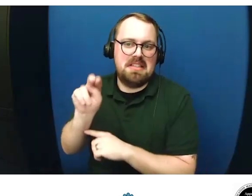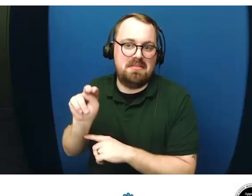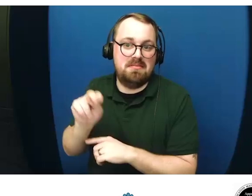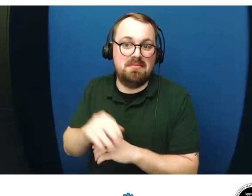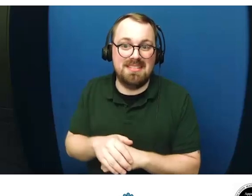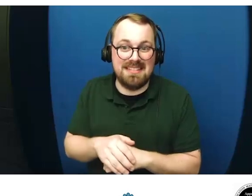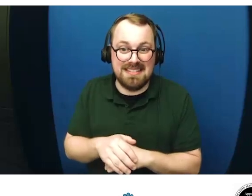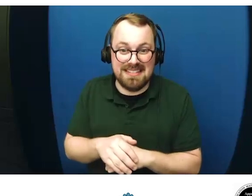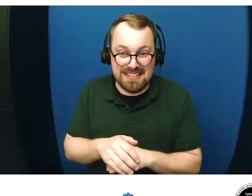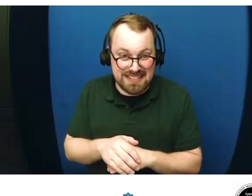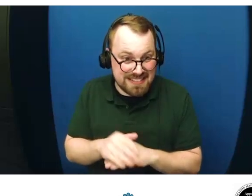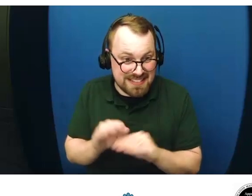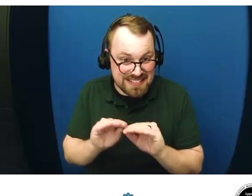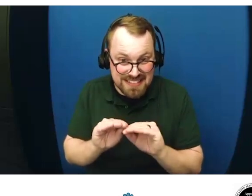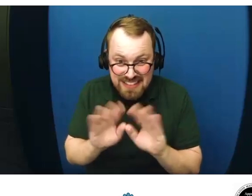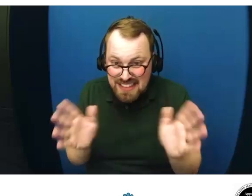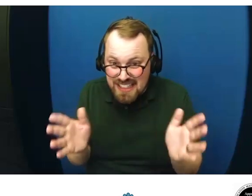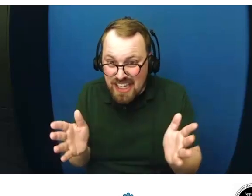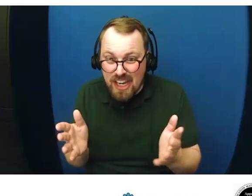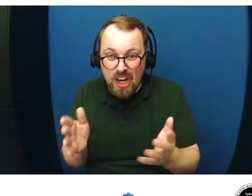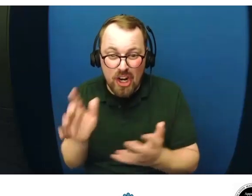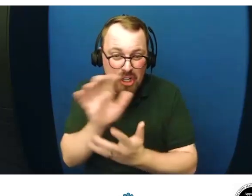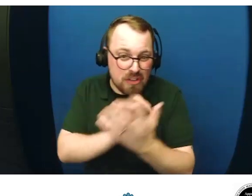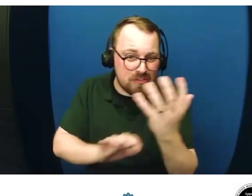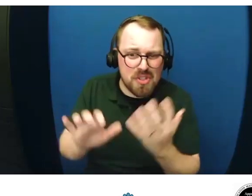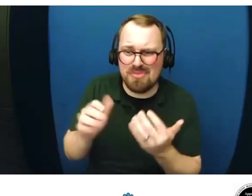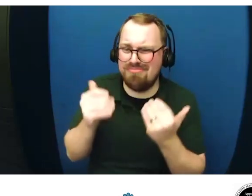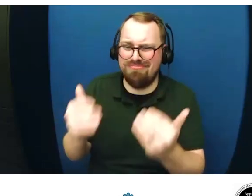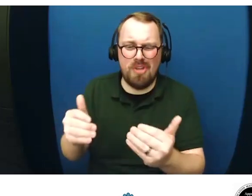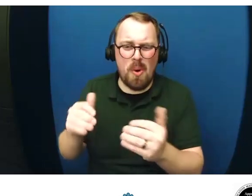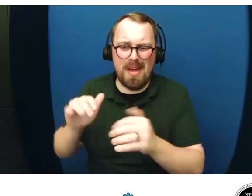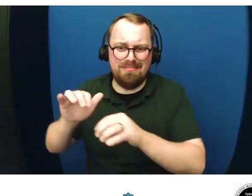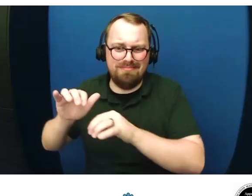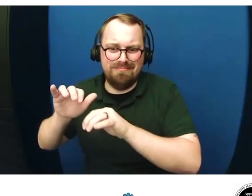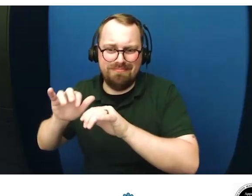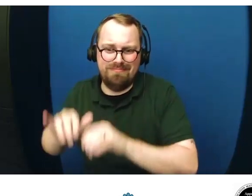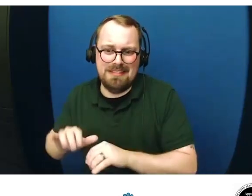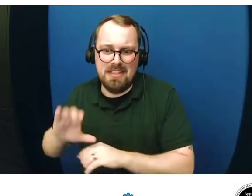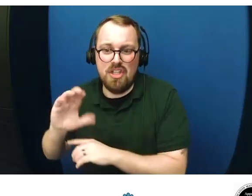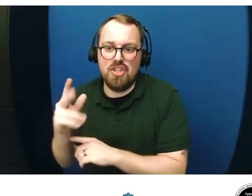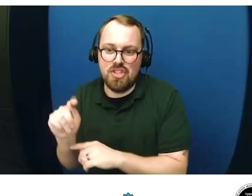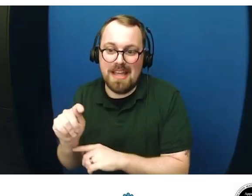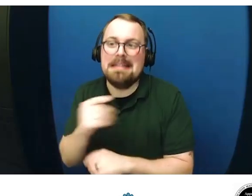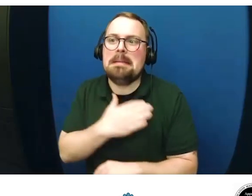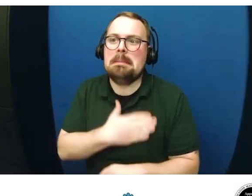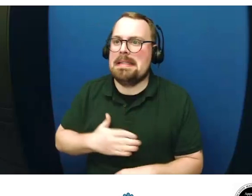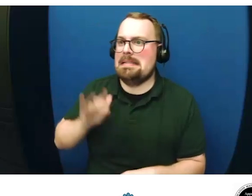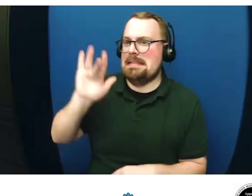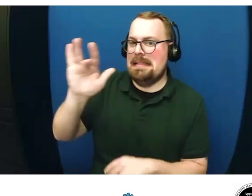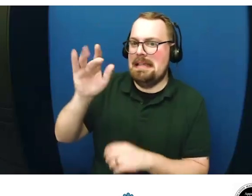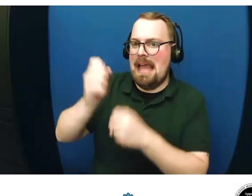Any of that didn't make sense, feel free to put in the chat. And again, make sure your chat is set to "everyone". There's some things that are coming